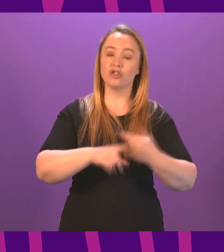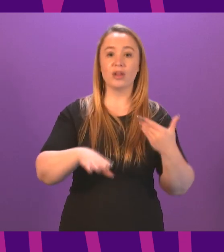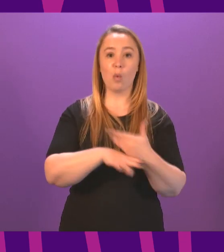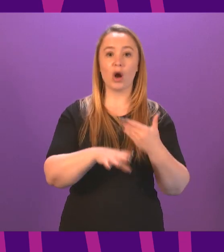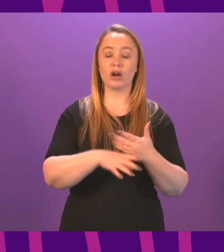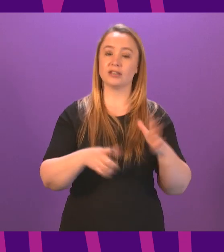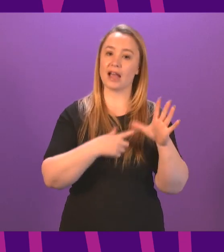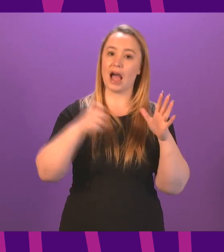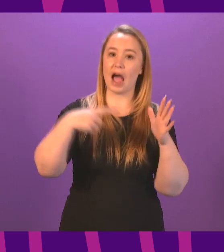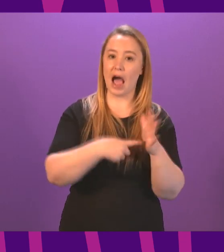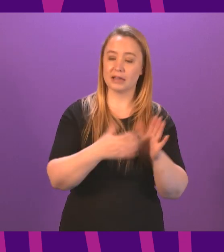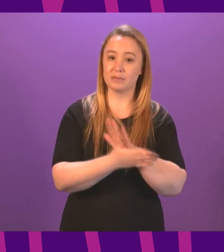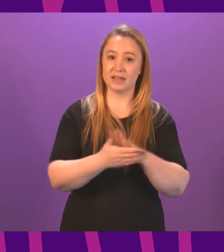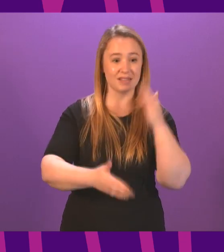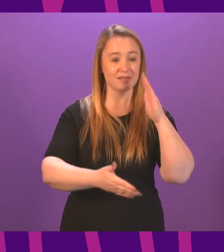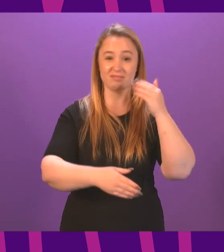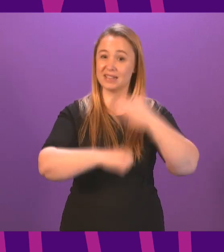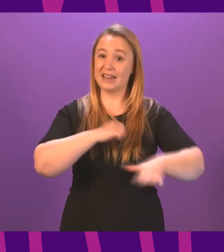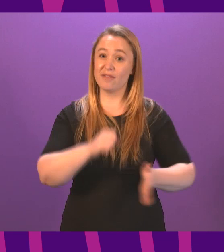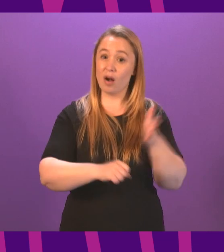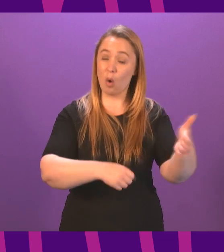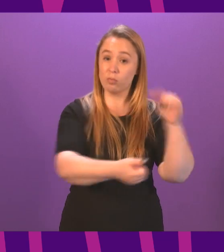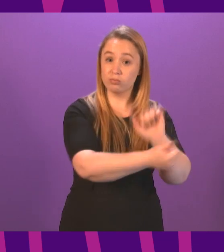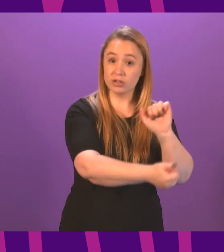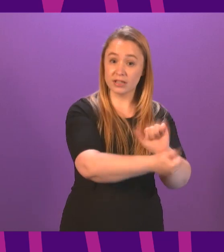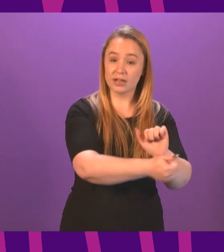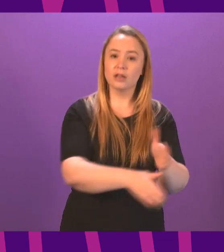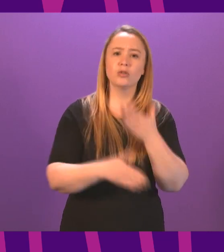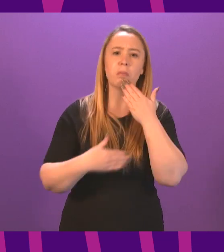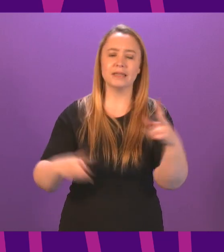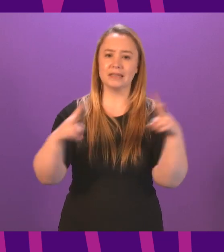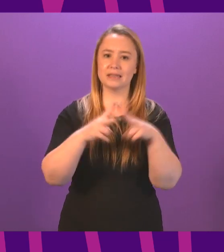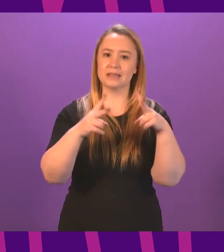Scottish Conservative plans to double the maximum sentence for assaulting an emergency worker?